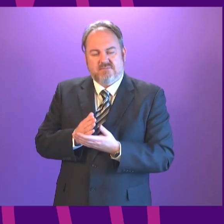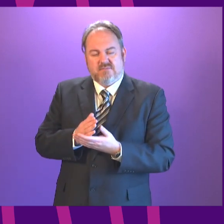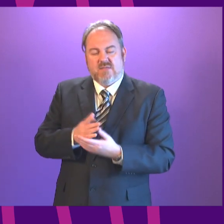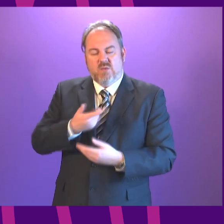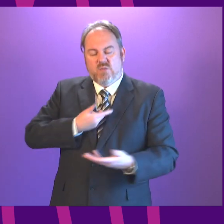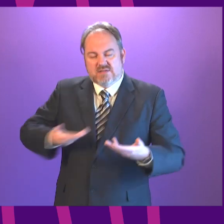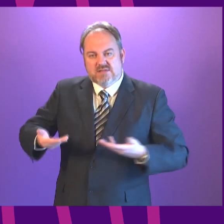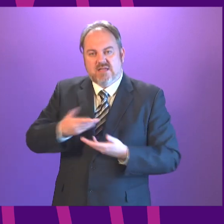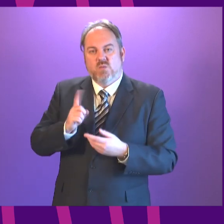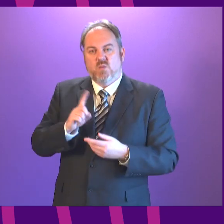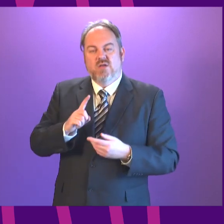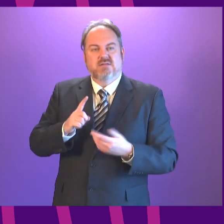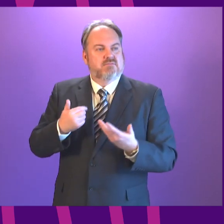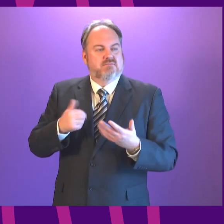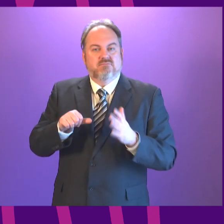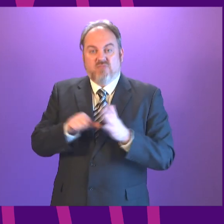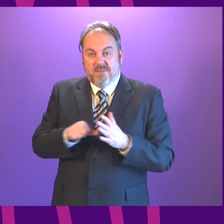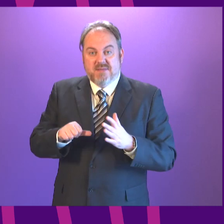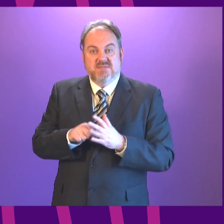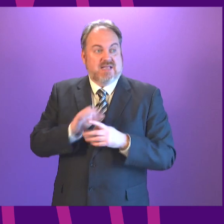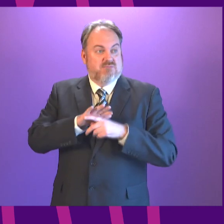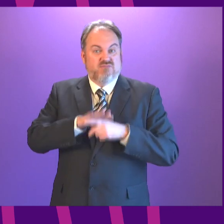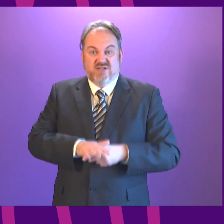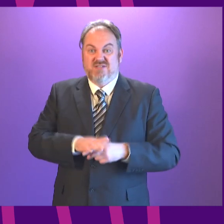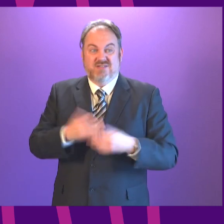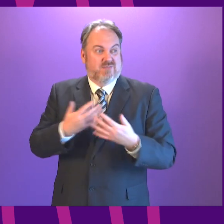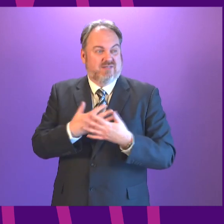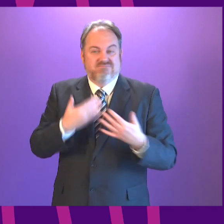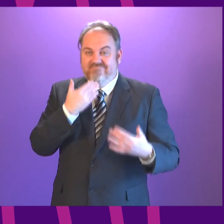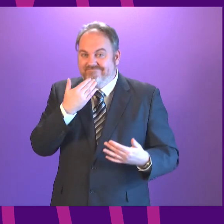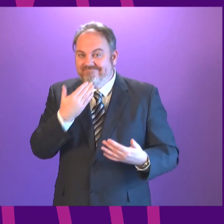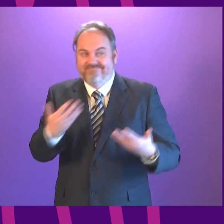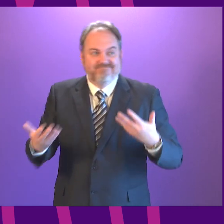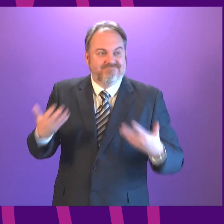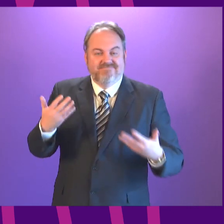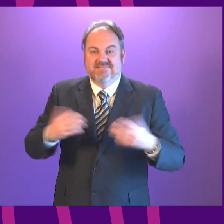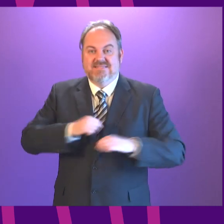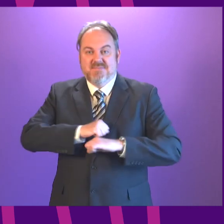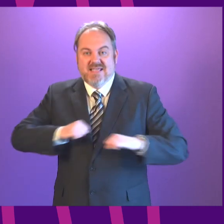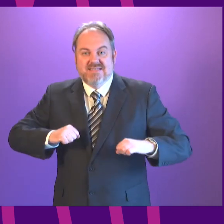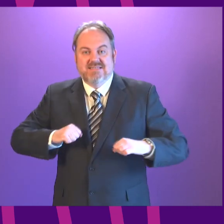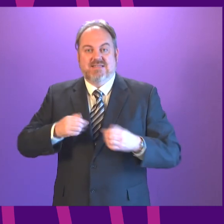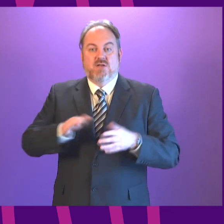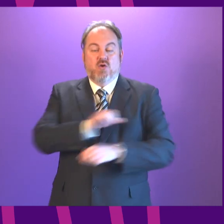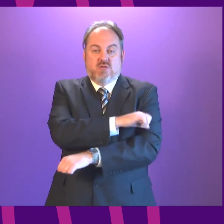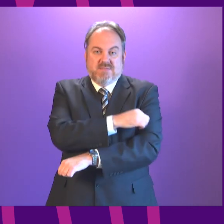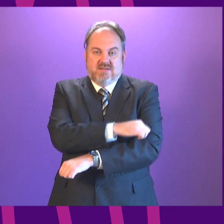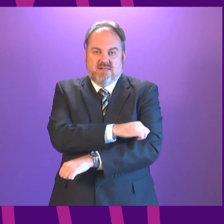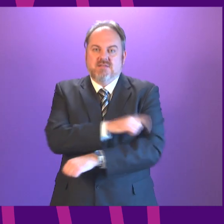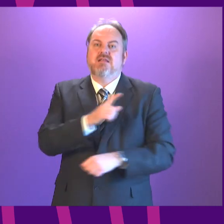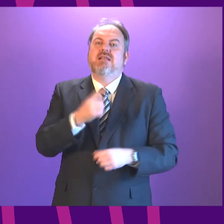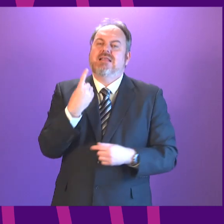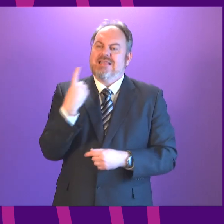are on that capacity before we get into the Christmas period, and to copy that update to all members. It is, of course, for individual health boards to manage capacity pressures. We know that